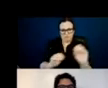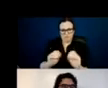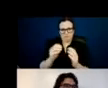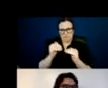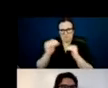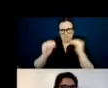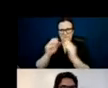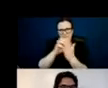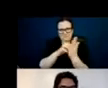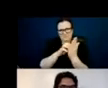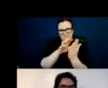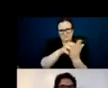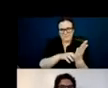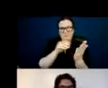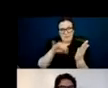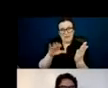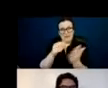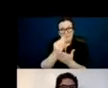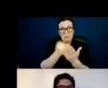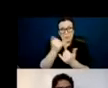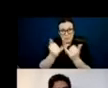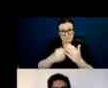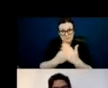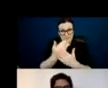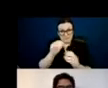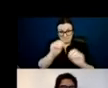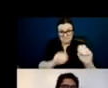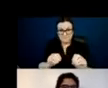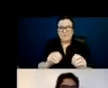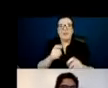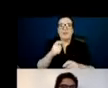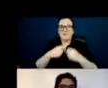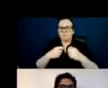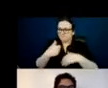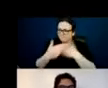took a couple of years at least to be developed and then the campaigning also took time. And